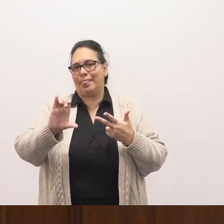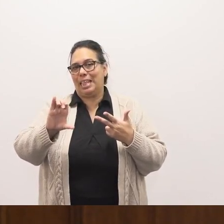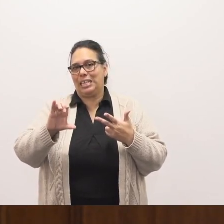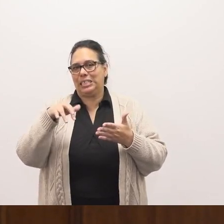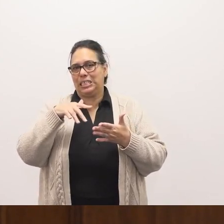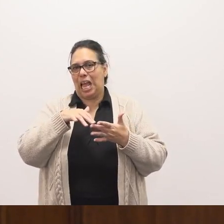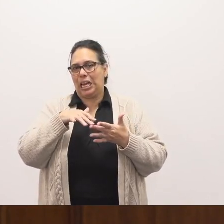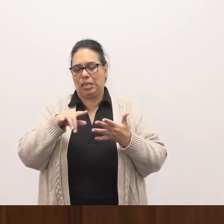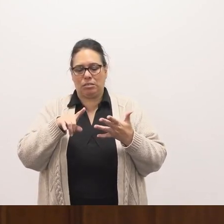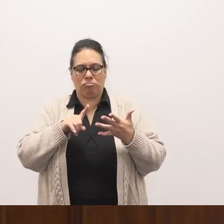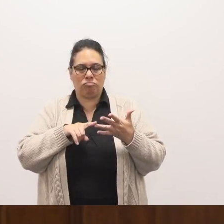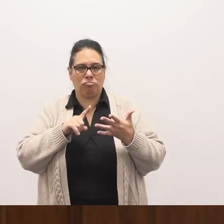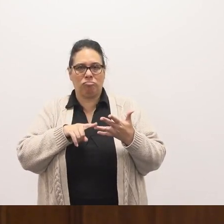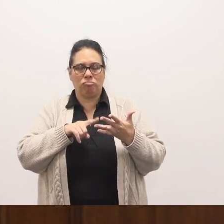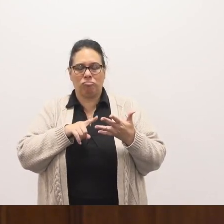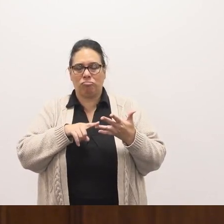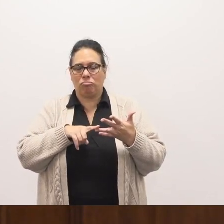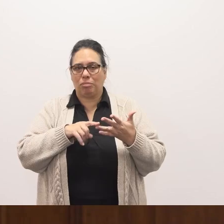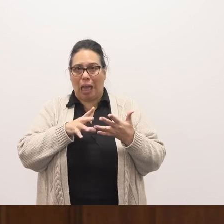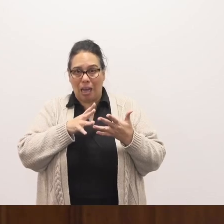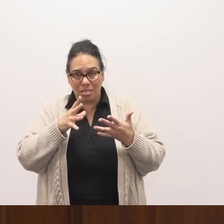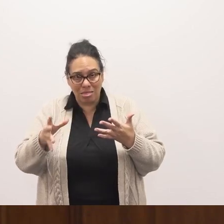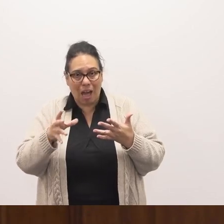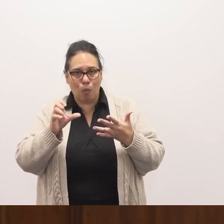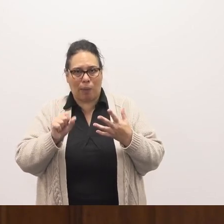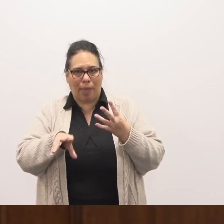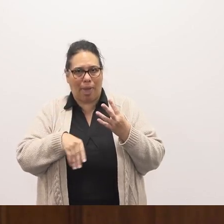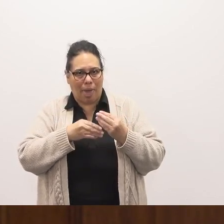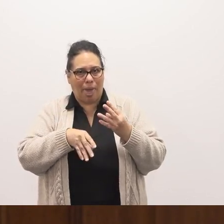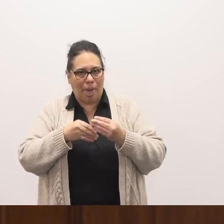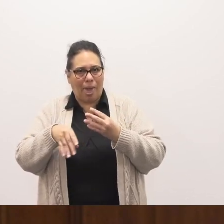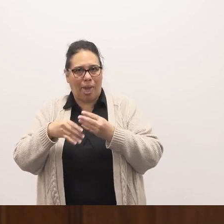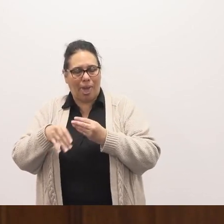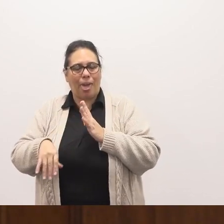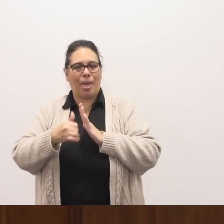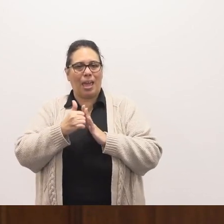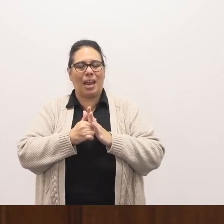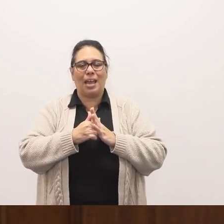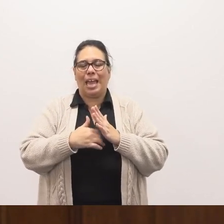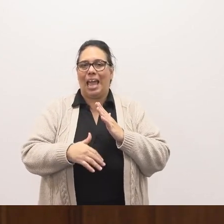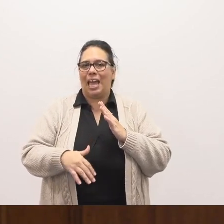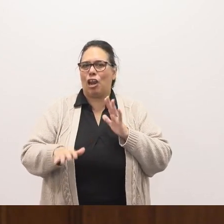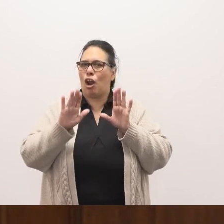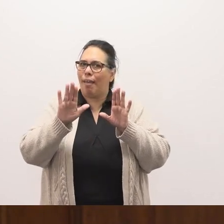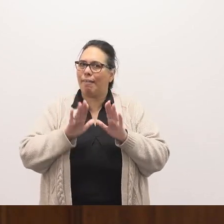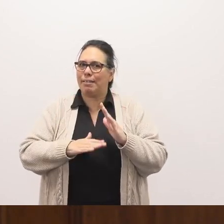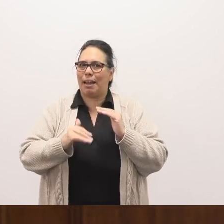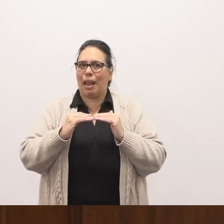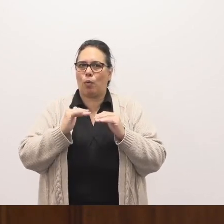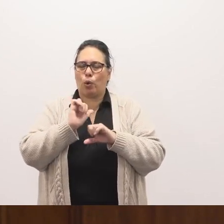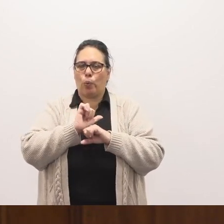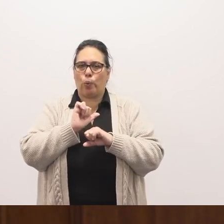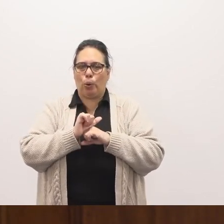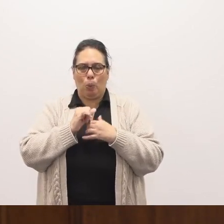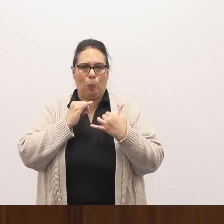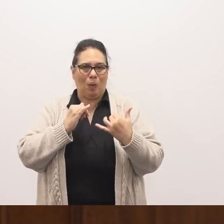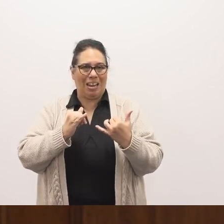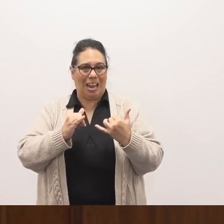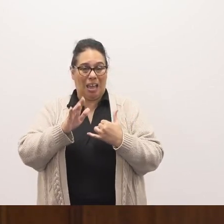that we're doing in ethnic studies. A lot of stuff going on with our excellence and equity work. And although right now it may not be directly tied